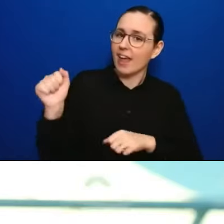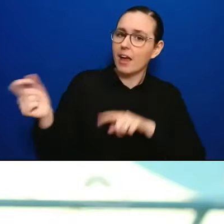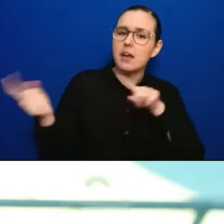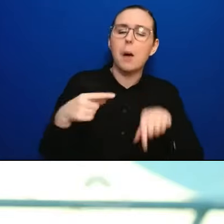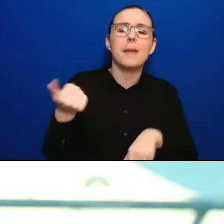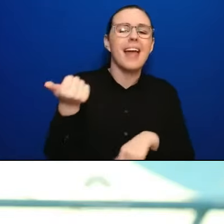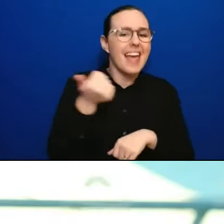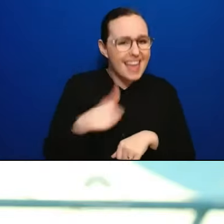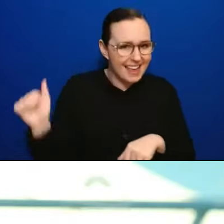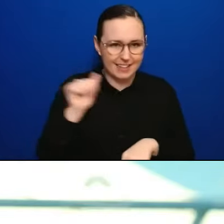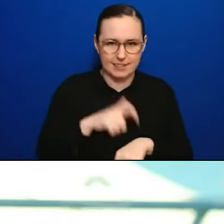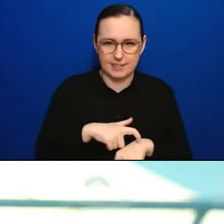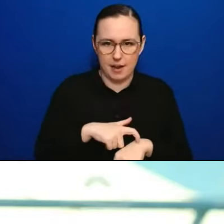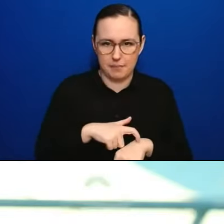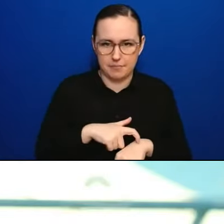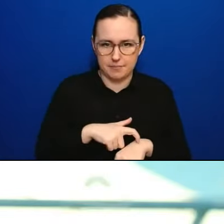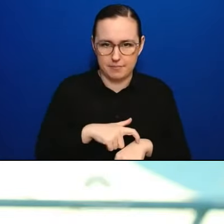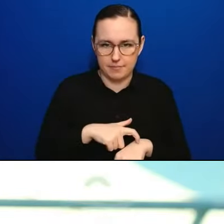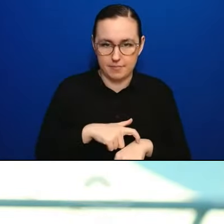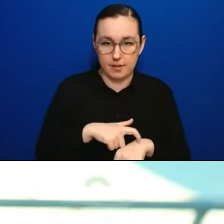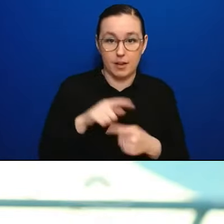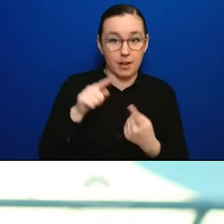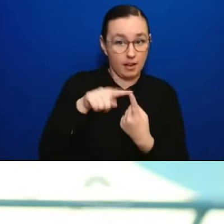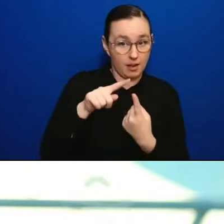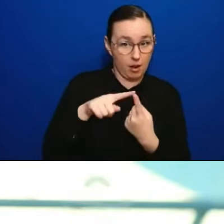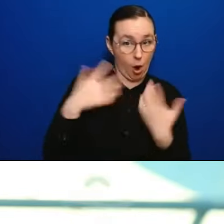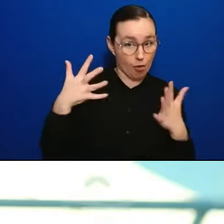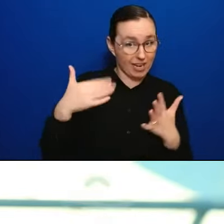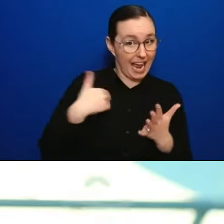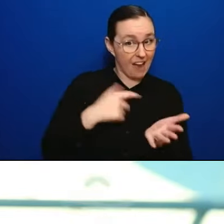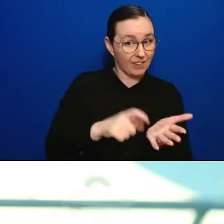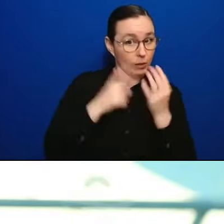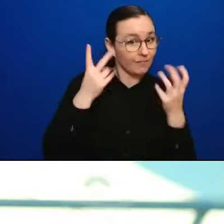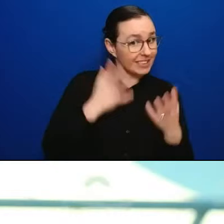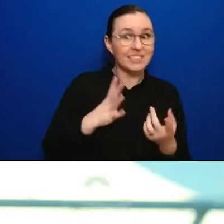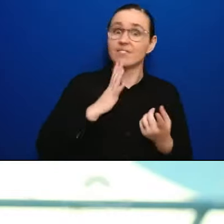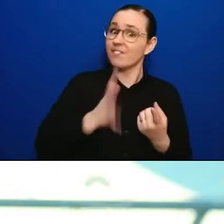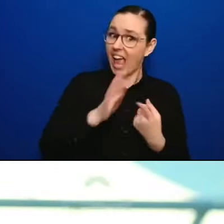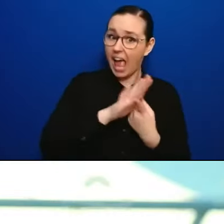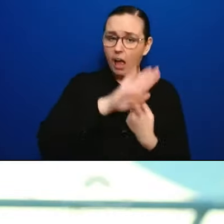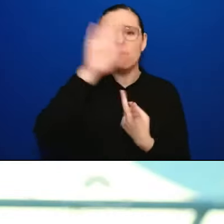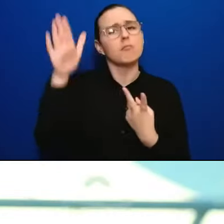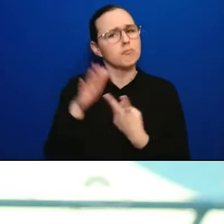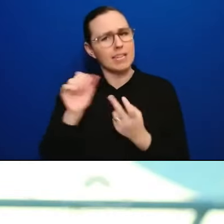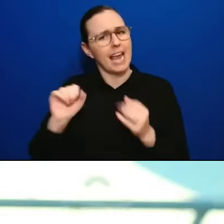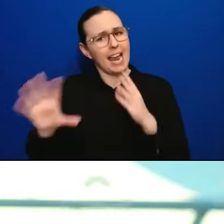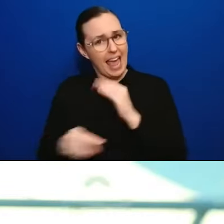entitled to have their designated visitor who can come at any time.